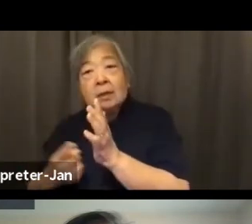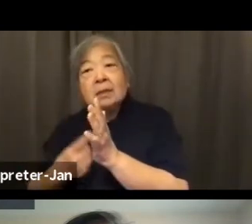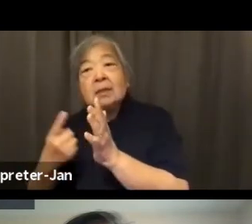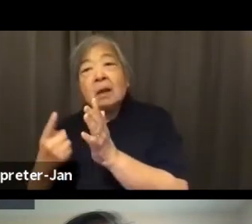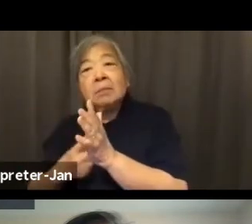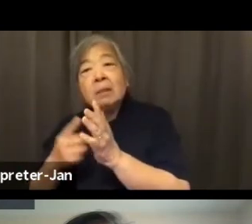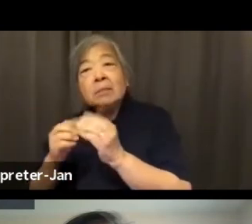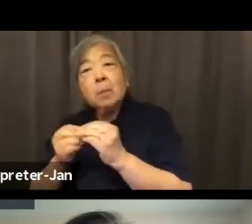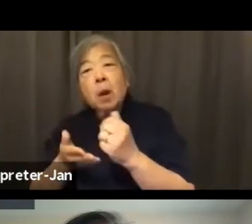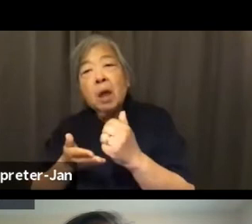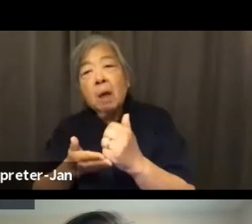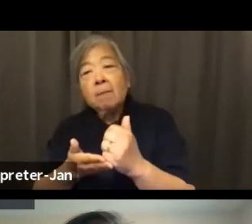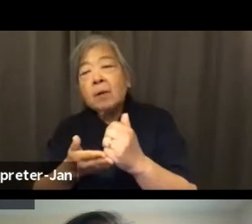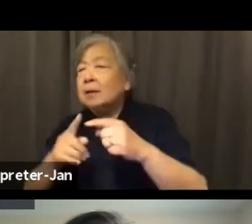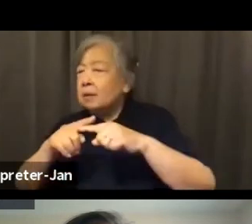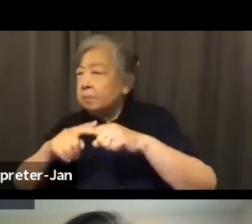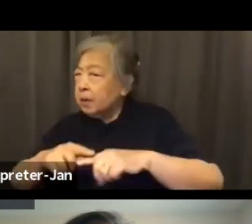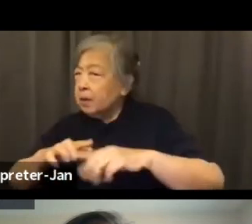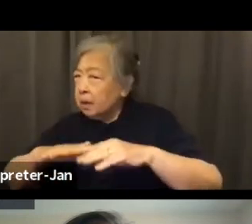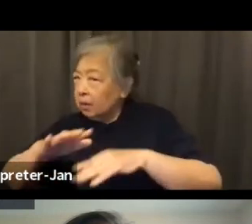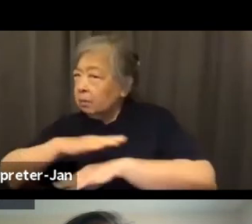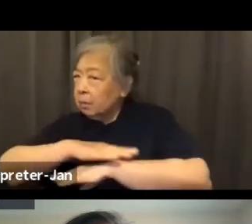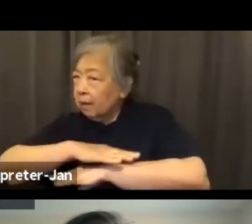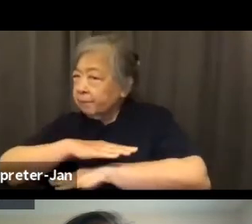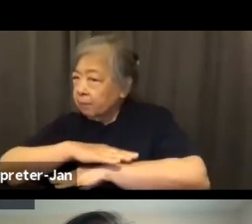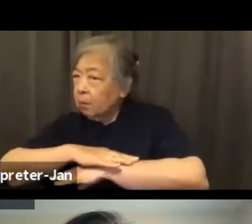on the platform.